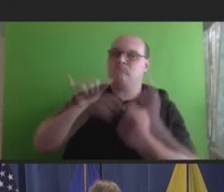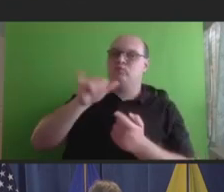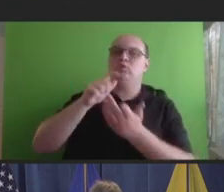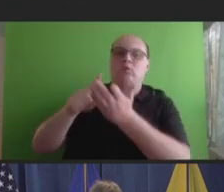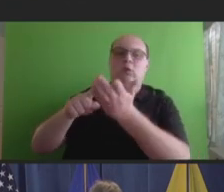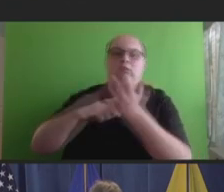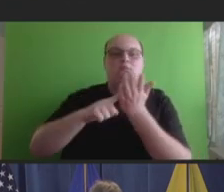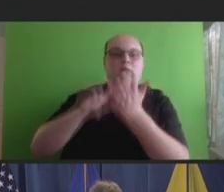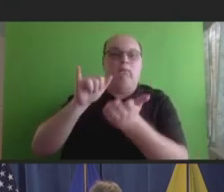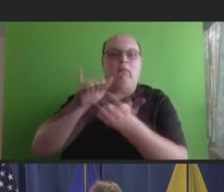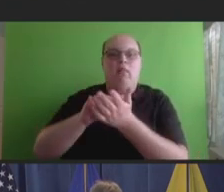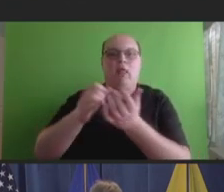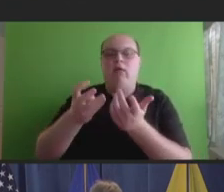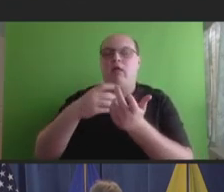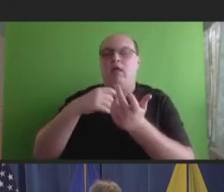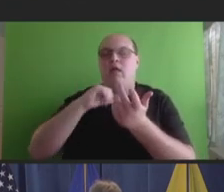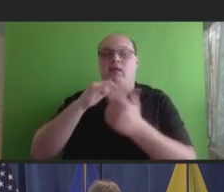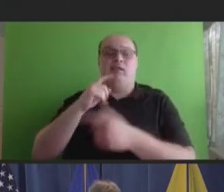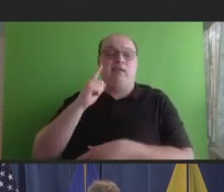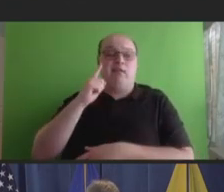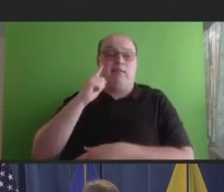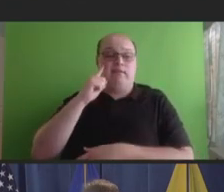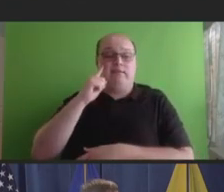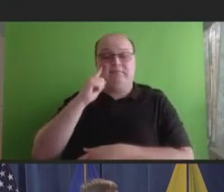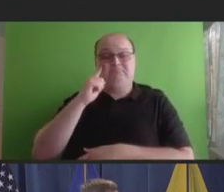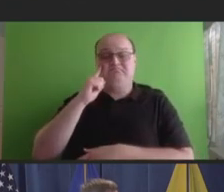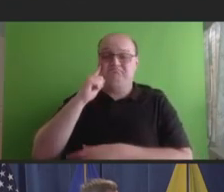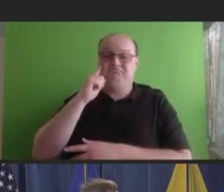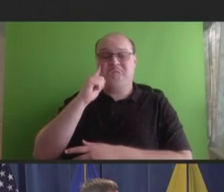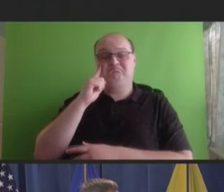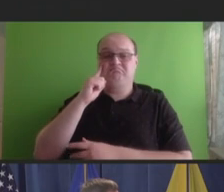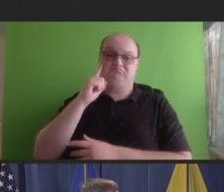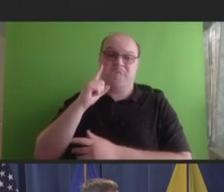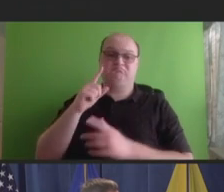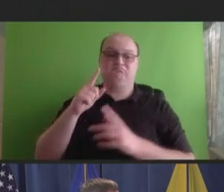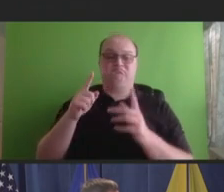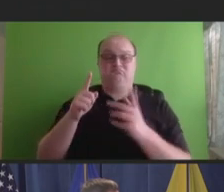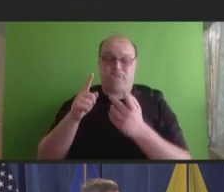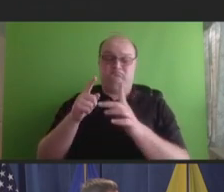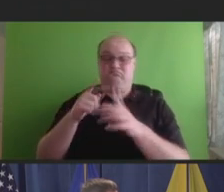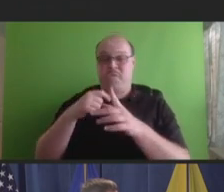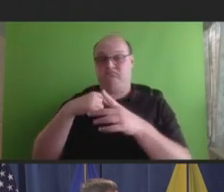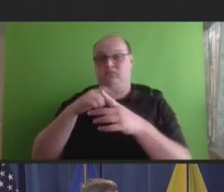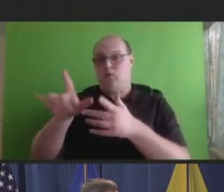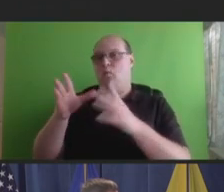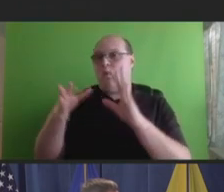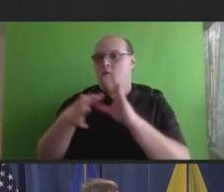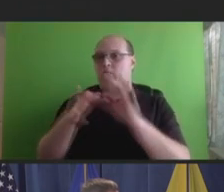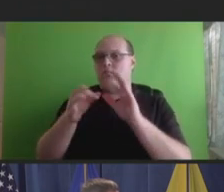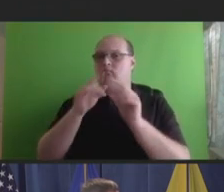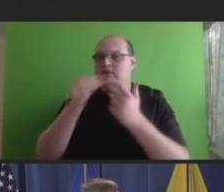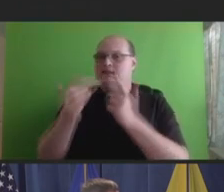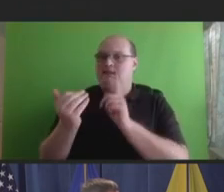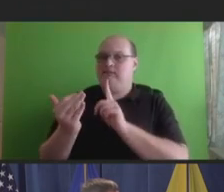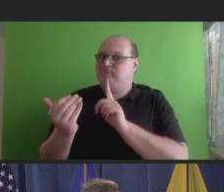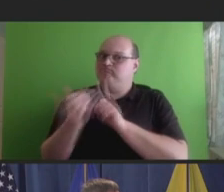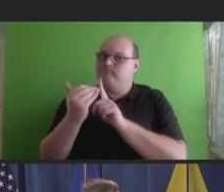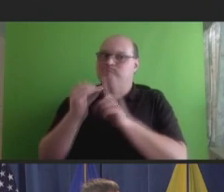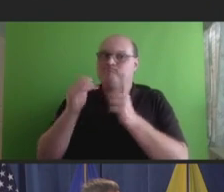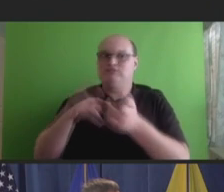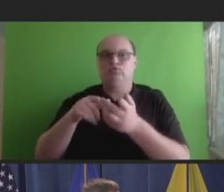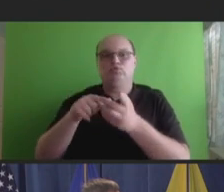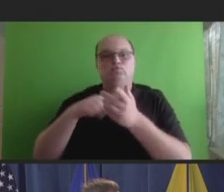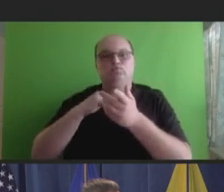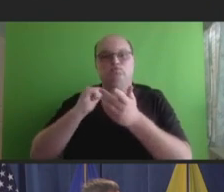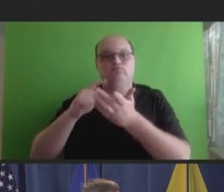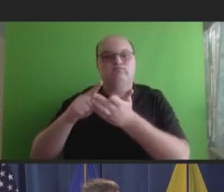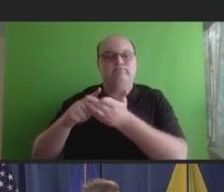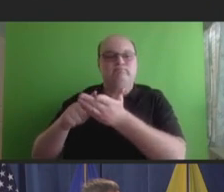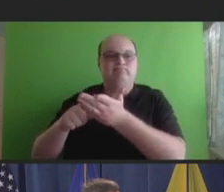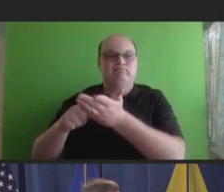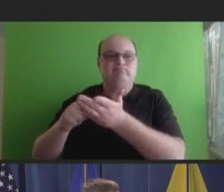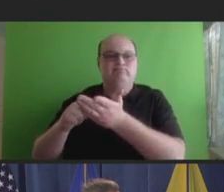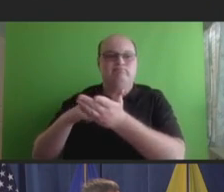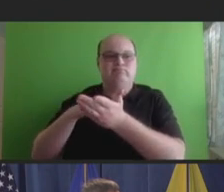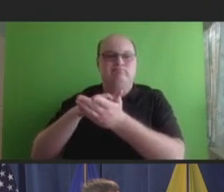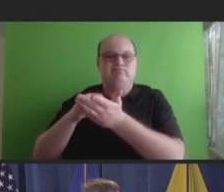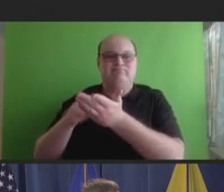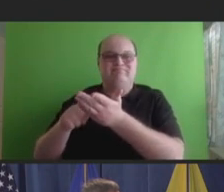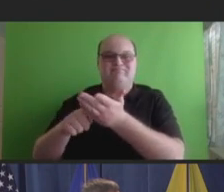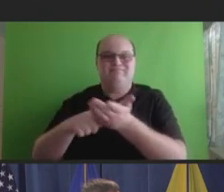And I think, you know, your point is a reminder that we have to continue to talk about science